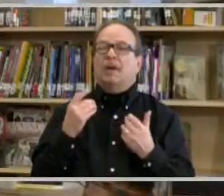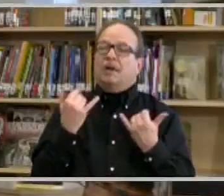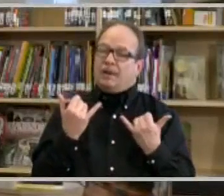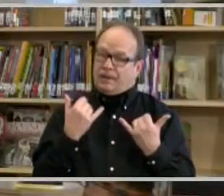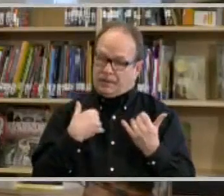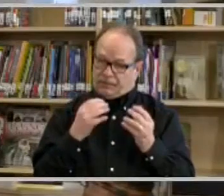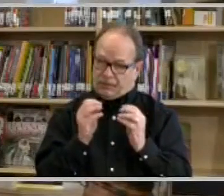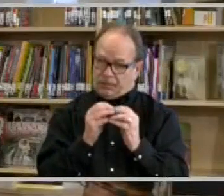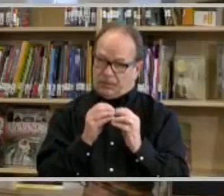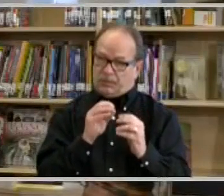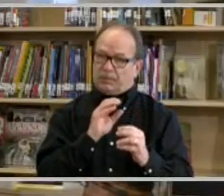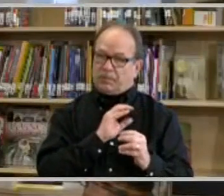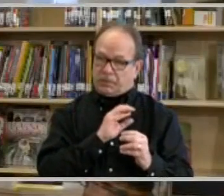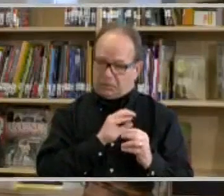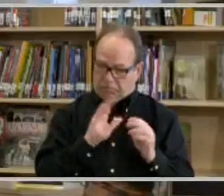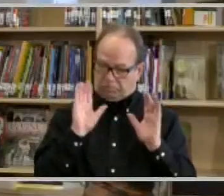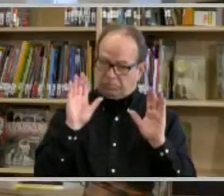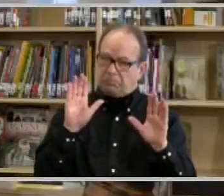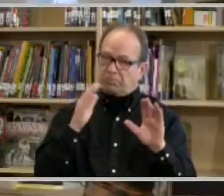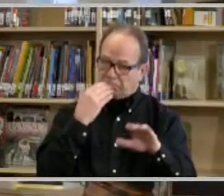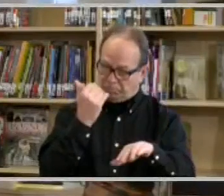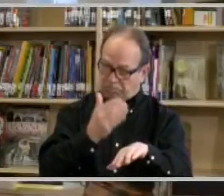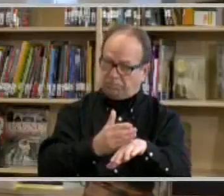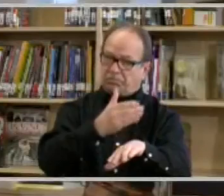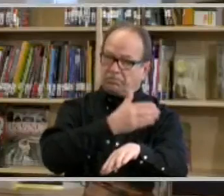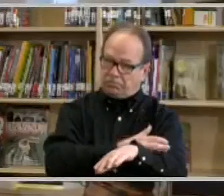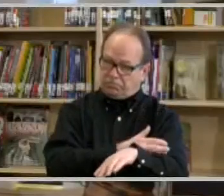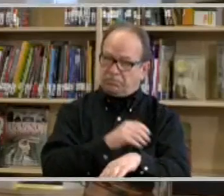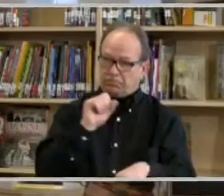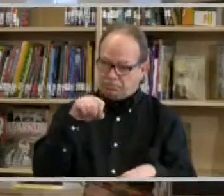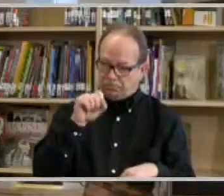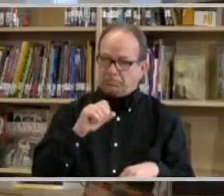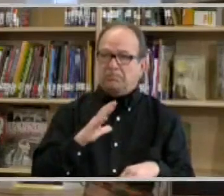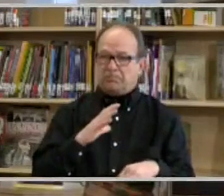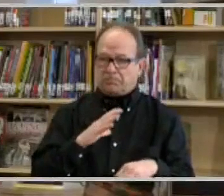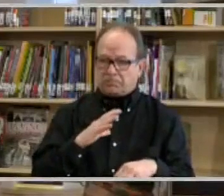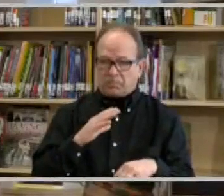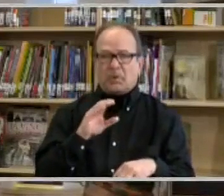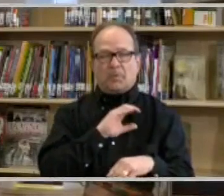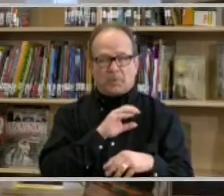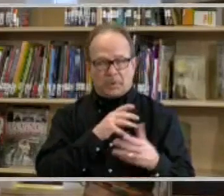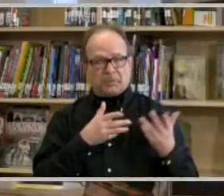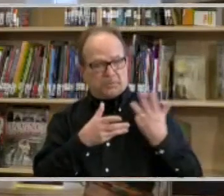NEIGHBORHOODS. WE HAVE MORE POLICE WHICH IS GREAT.